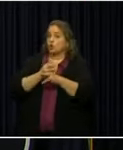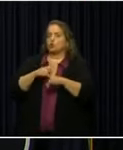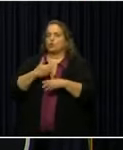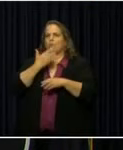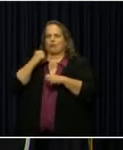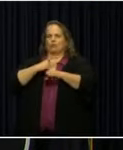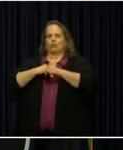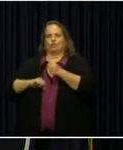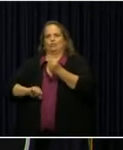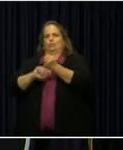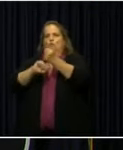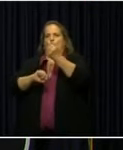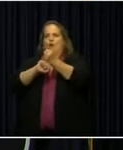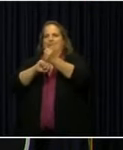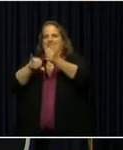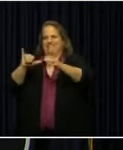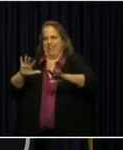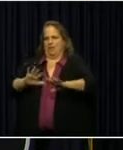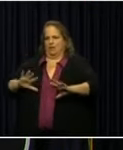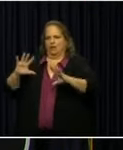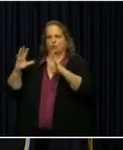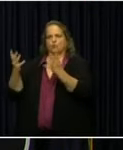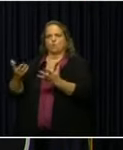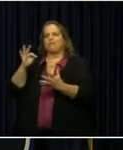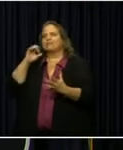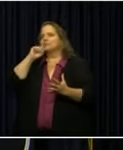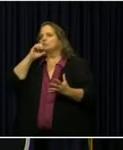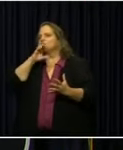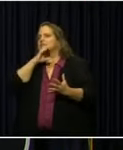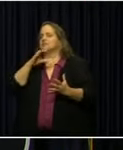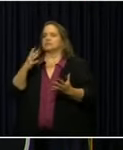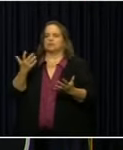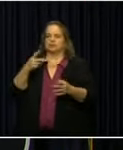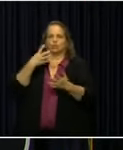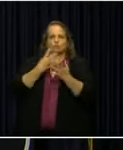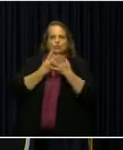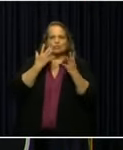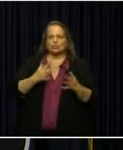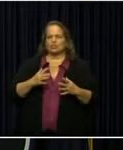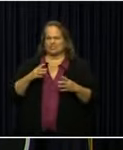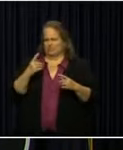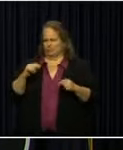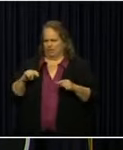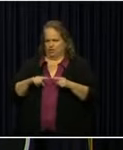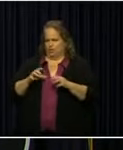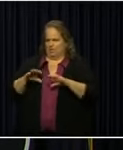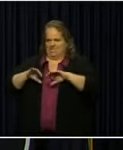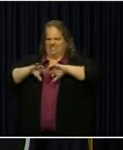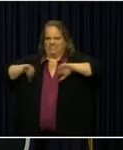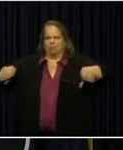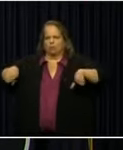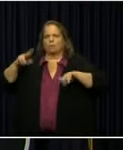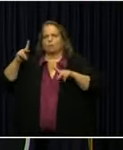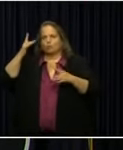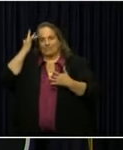FANS, THIS IS GOING TO BE LARDER THAN SOMETHING WHERE THERE IS